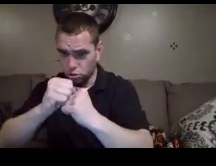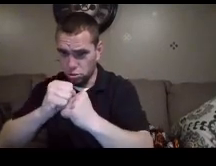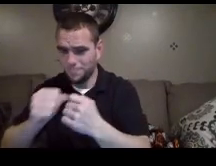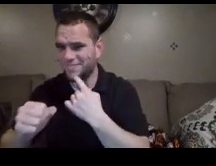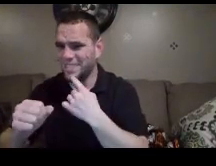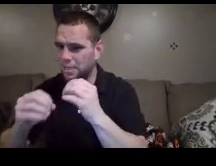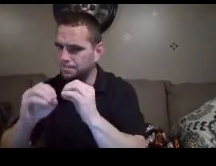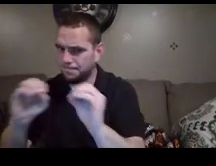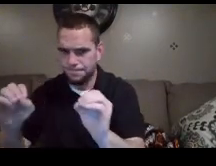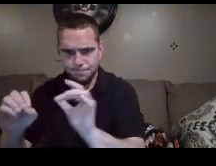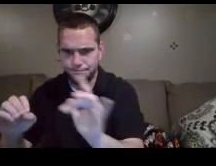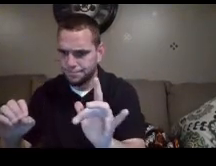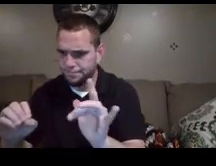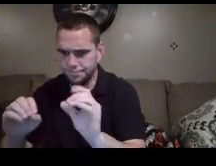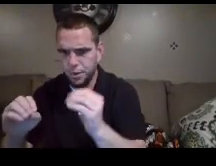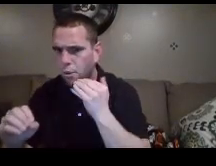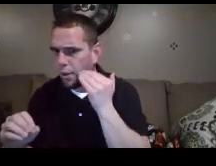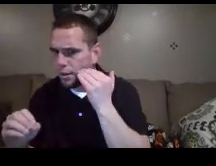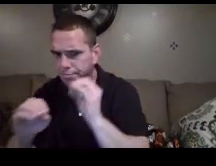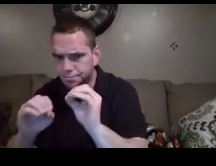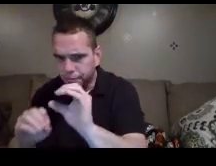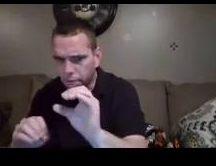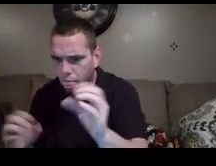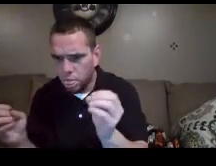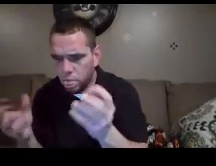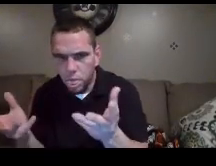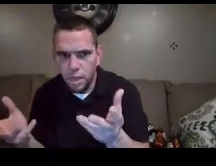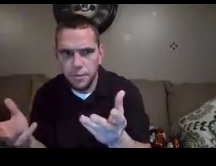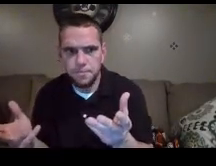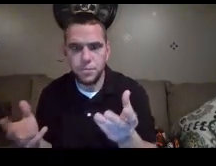So, it's also complaining that-- or showing a warning that there's merged cells.